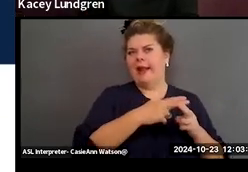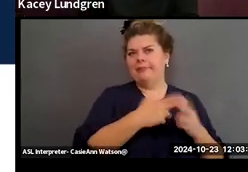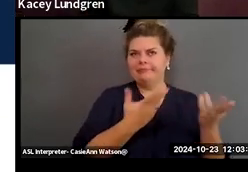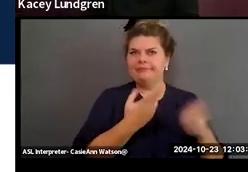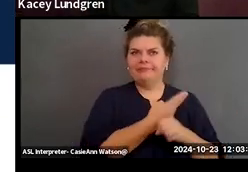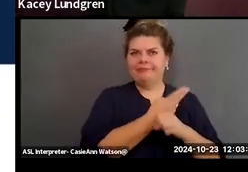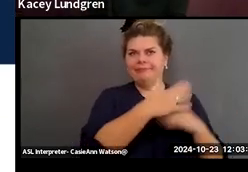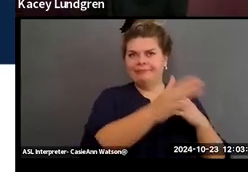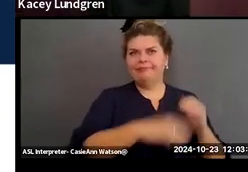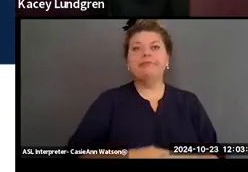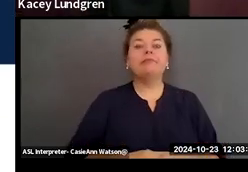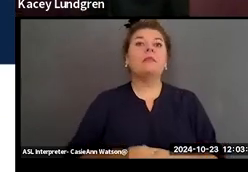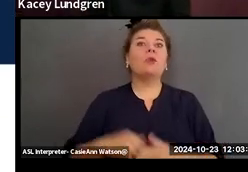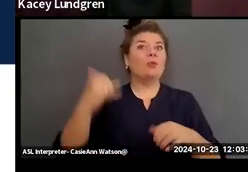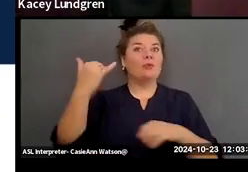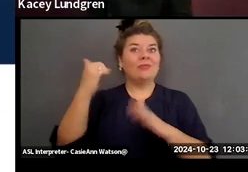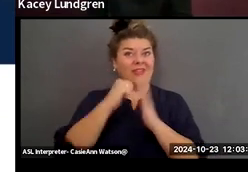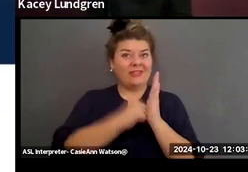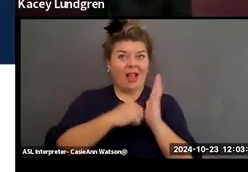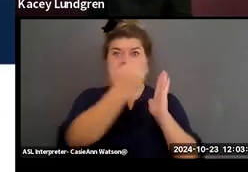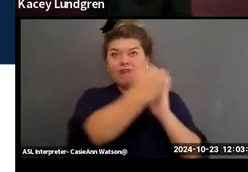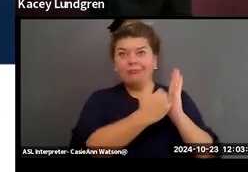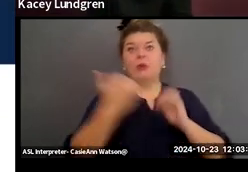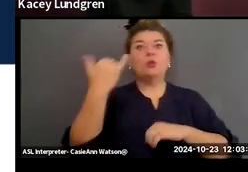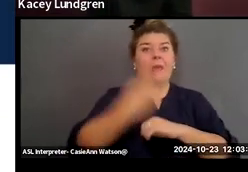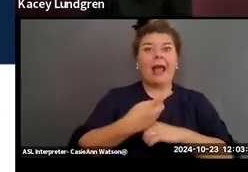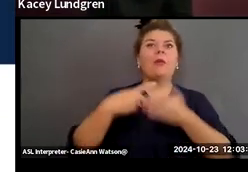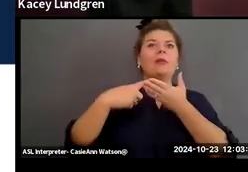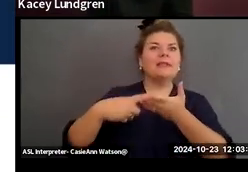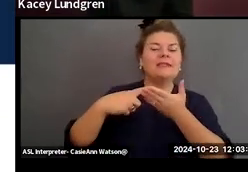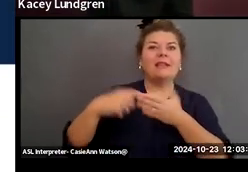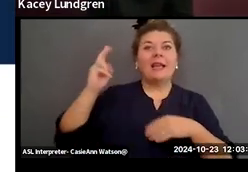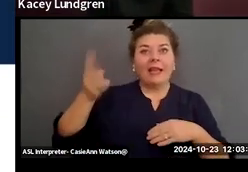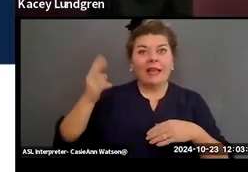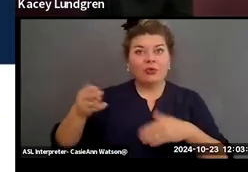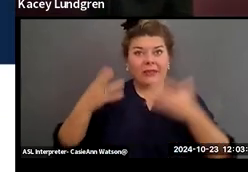Agenda. So today I'll be talking about the history of sign language in North America